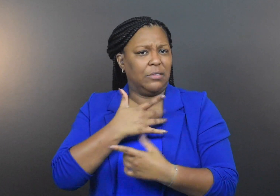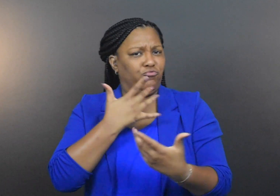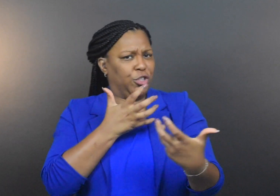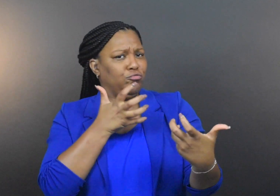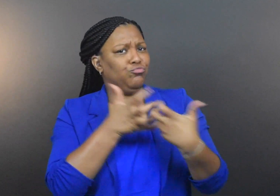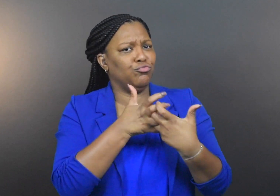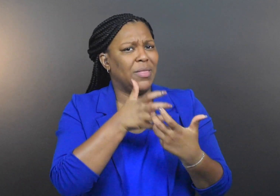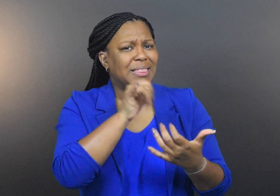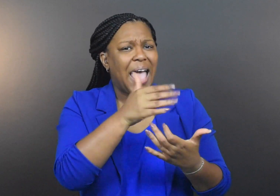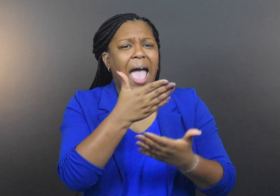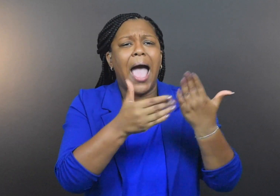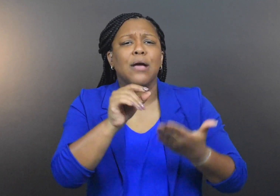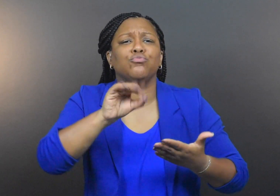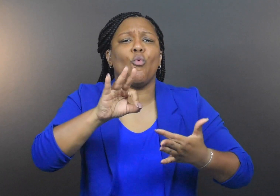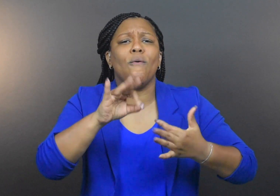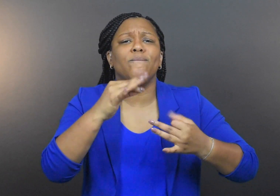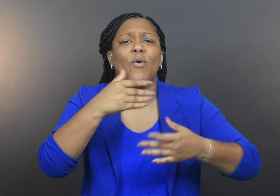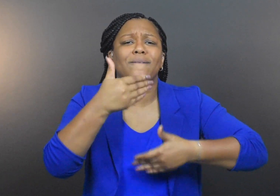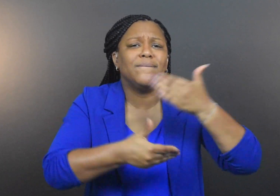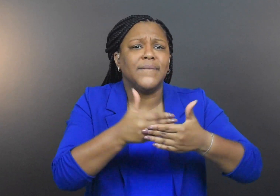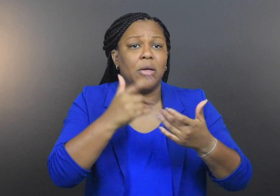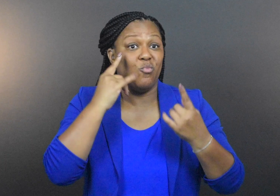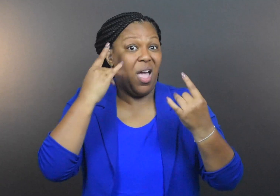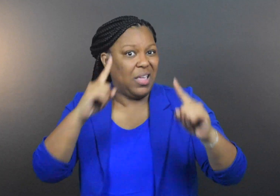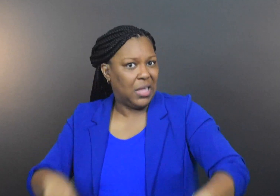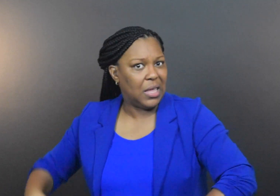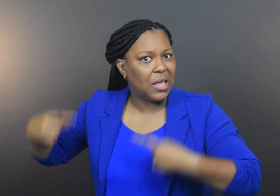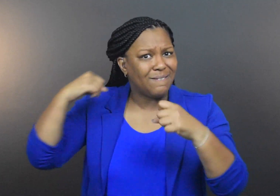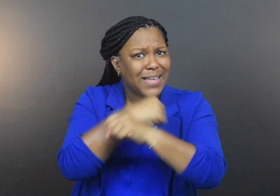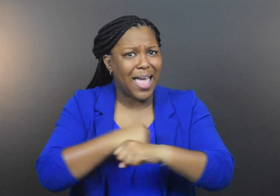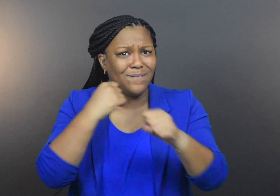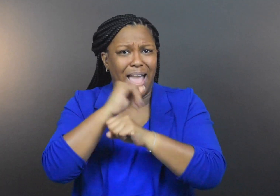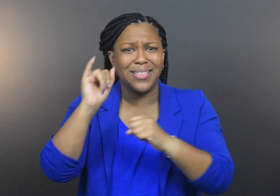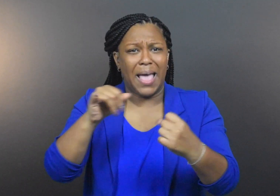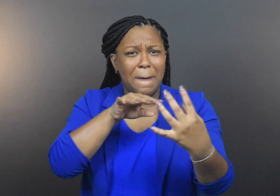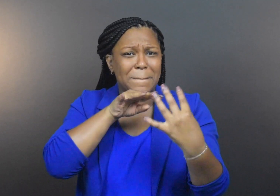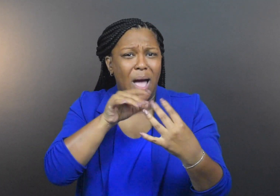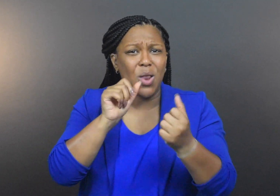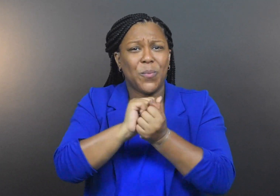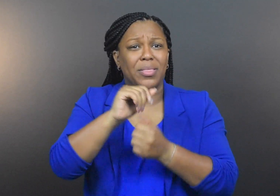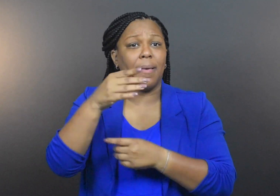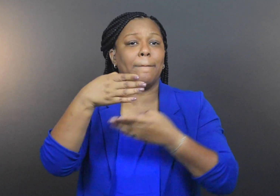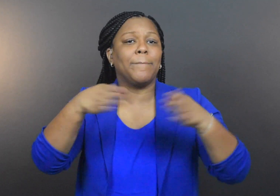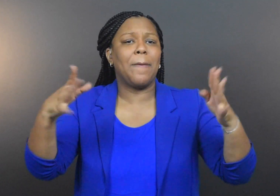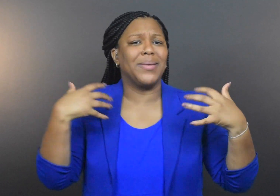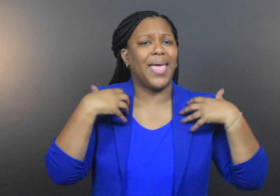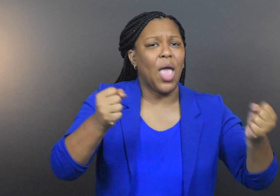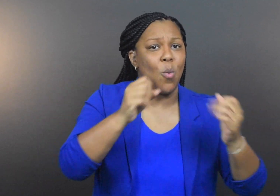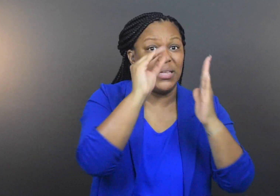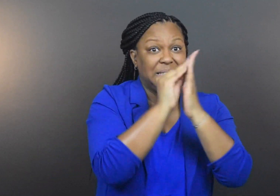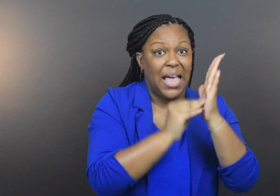to hand off to because he had been fighting the same battle with public health data for decades.